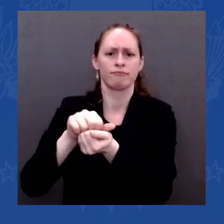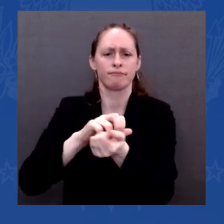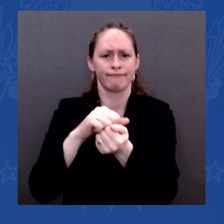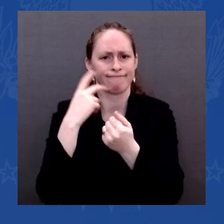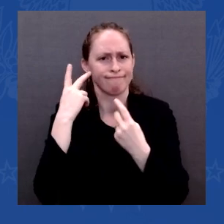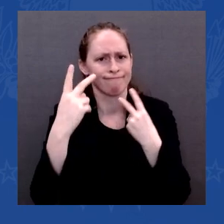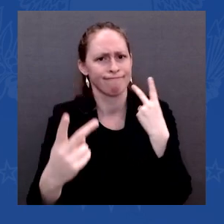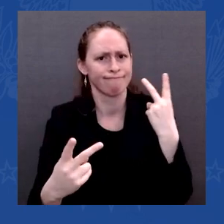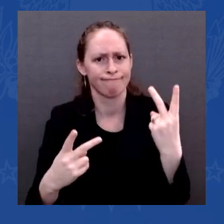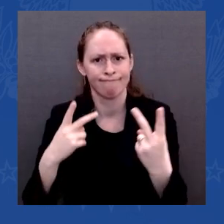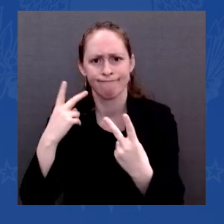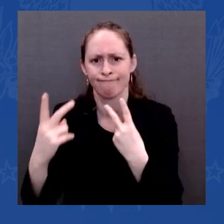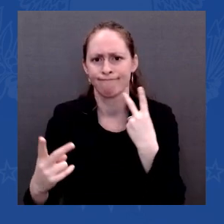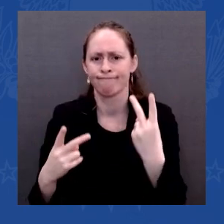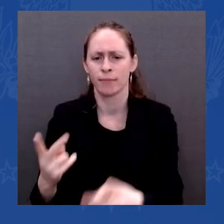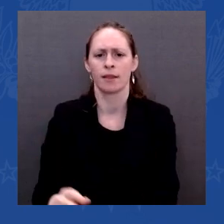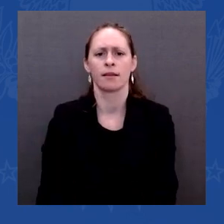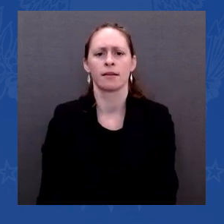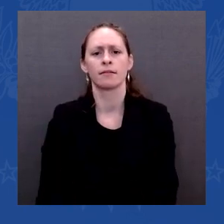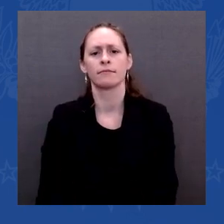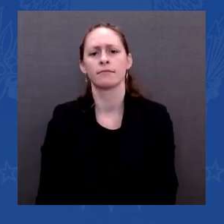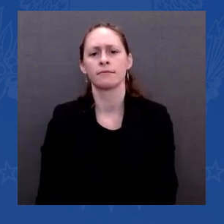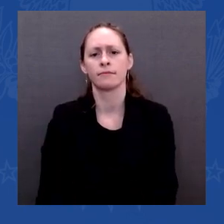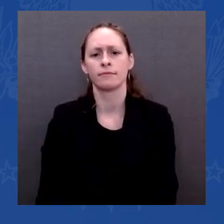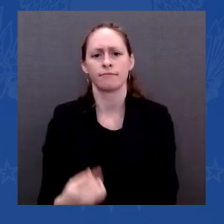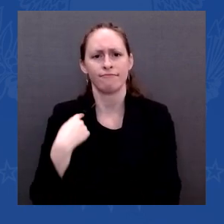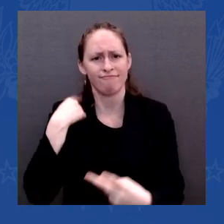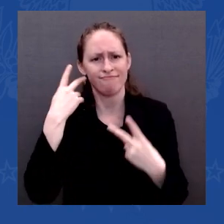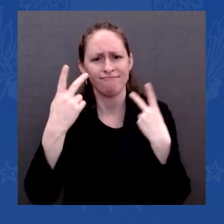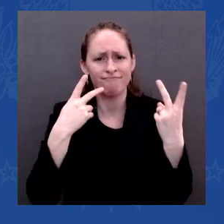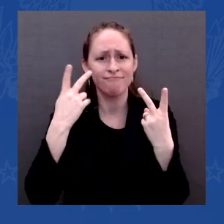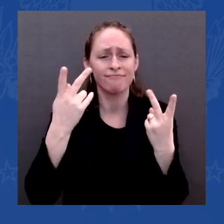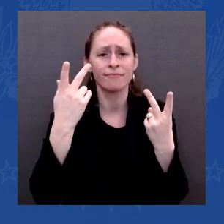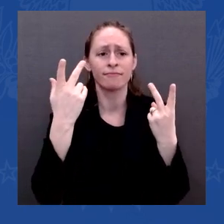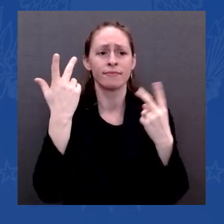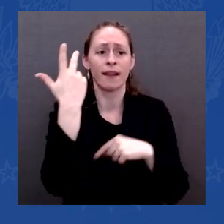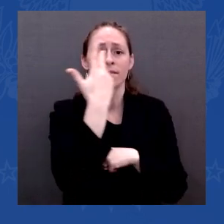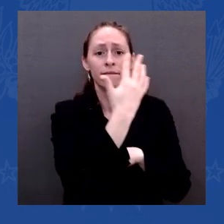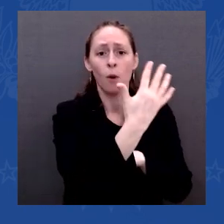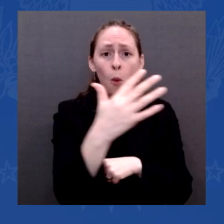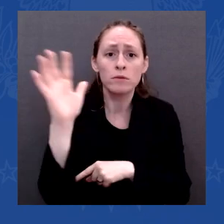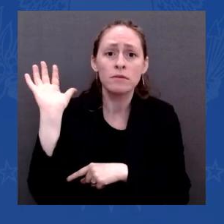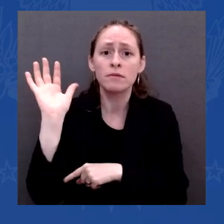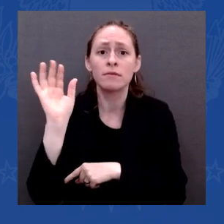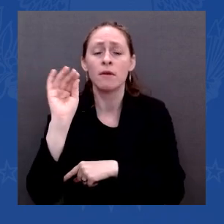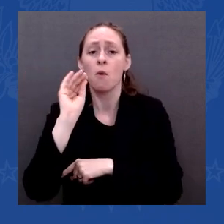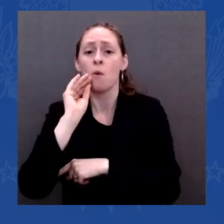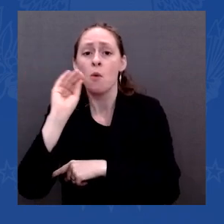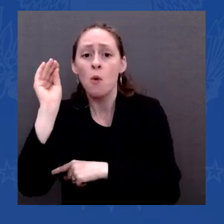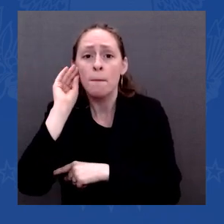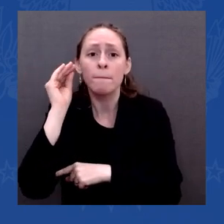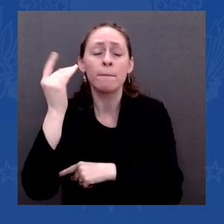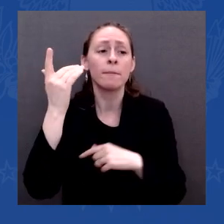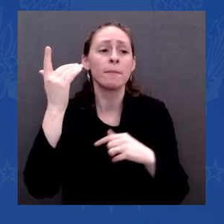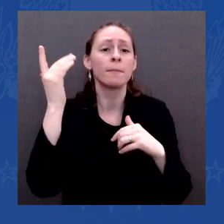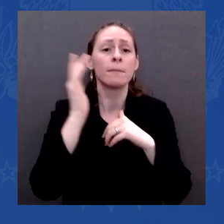and businesses have been burned to the ground than make up -- if you’re taking the square miles -- than the entire state of New Jersey,